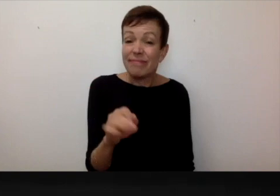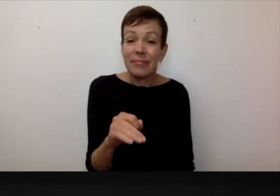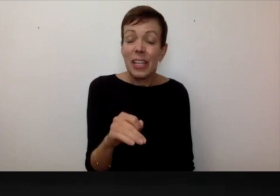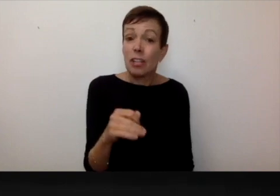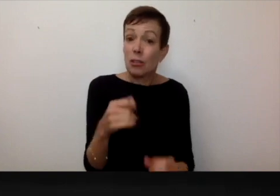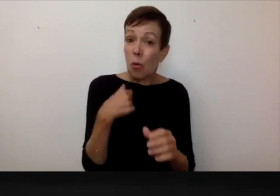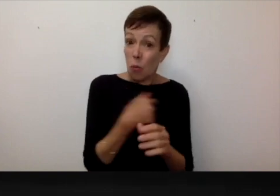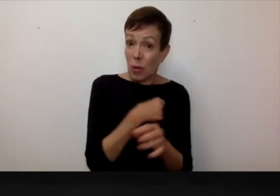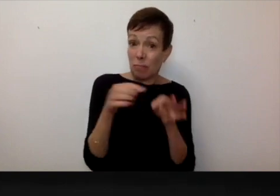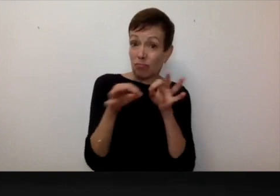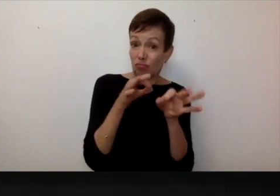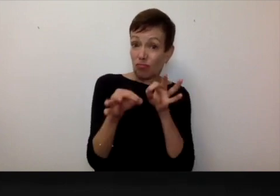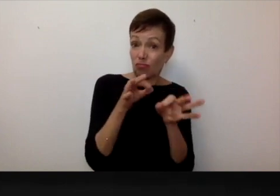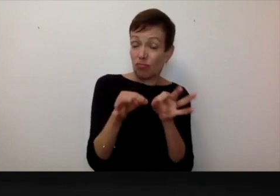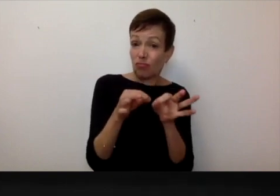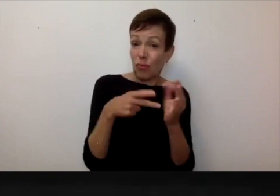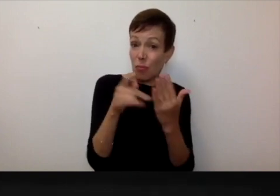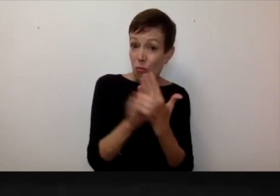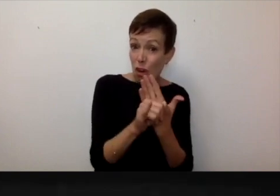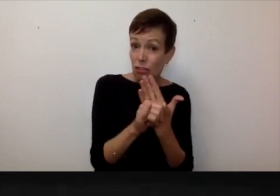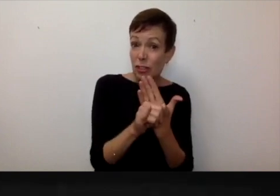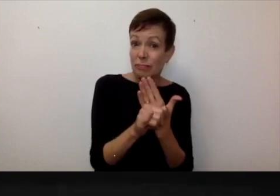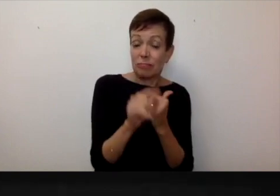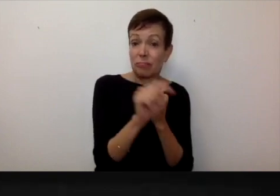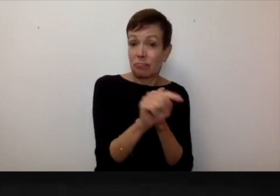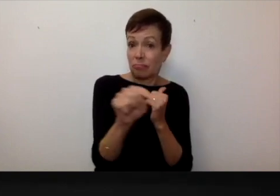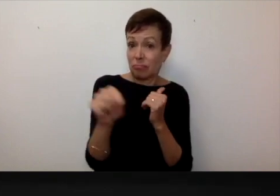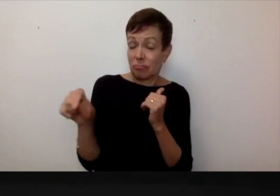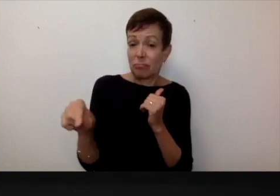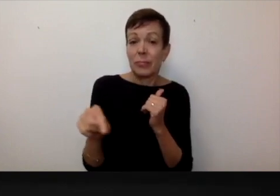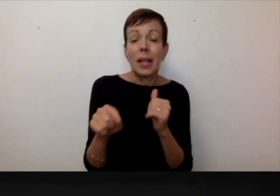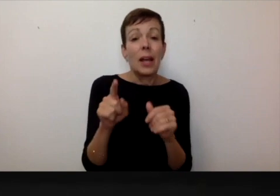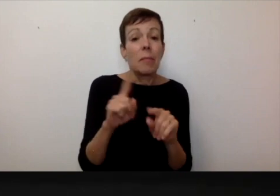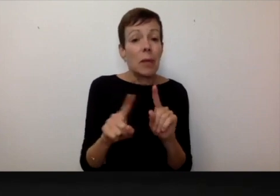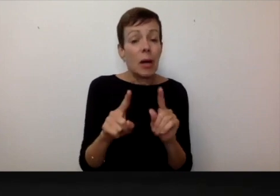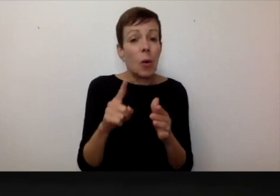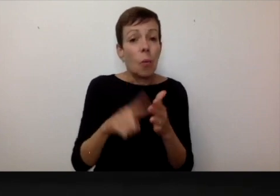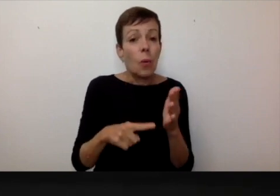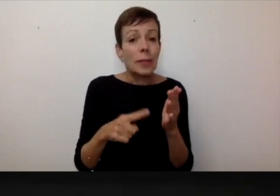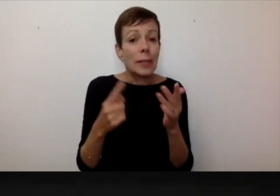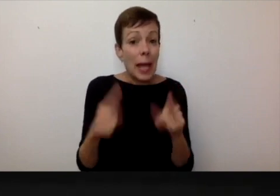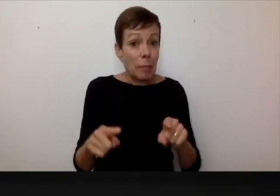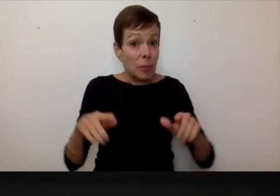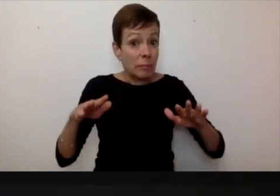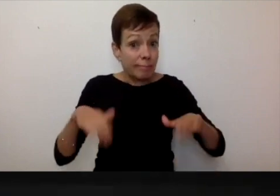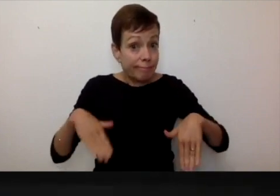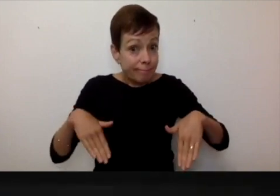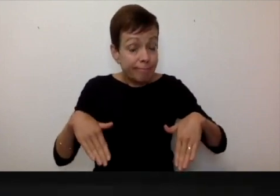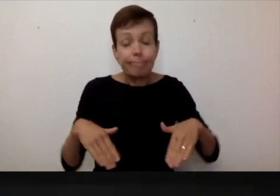undertake what we have not yet done with our small experiment is actually evaluated is actually